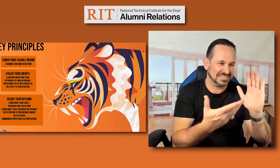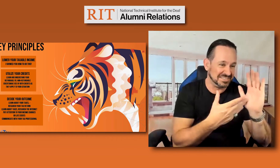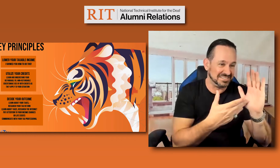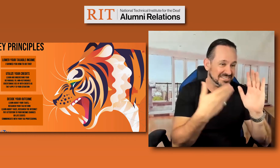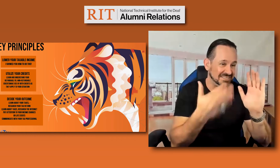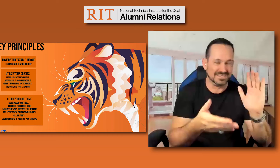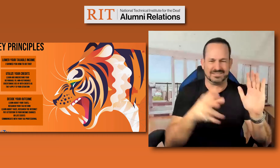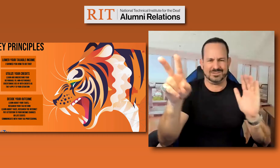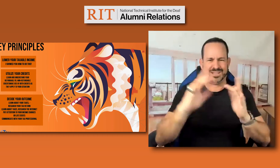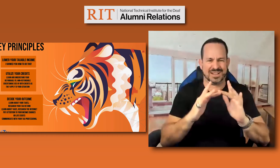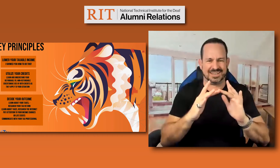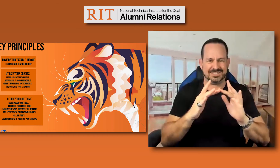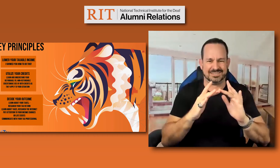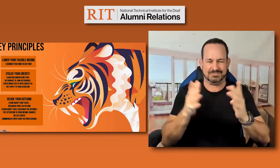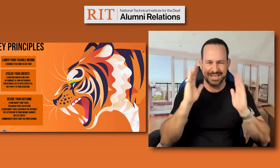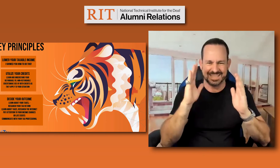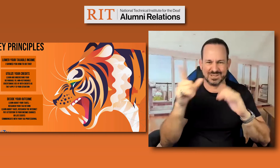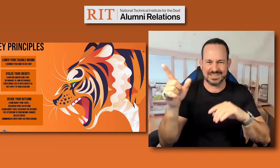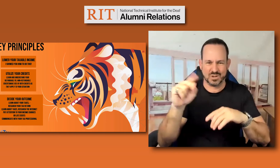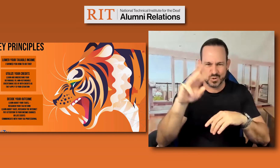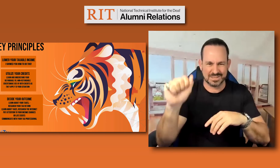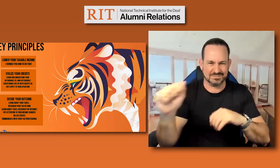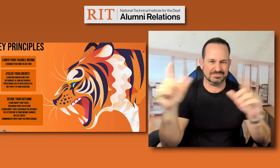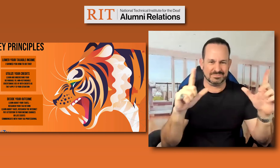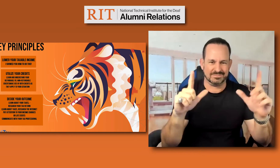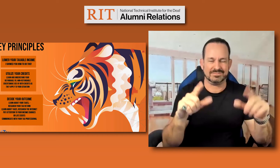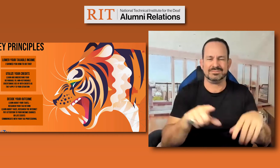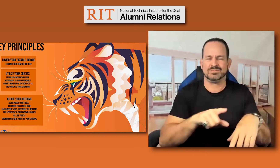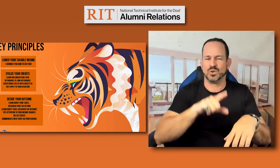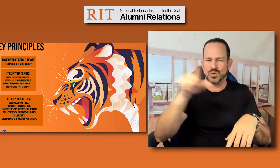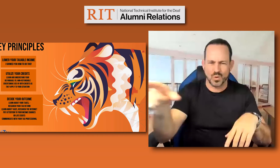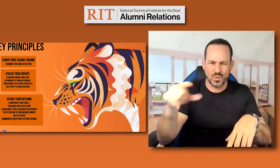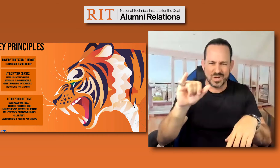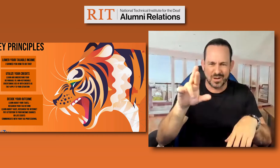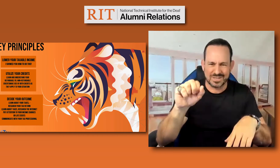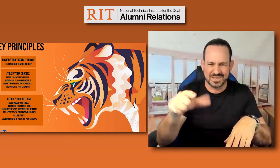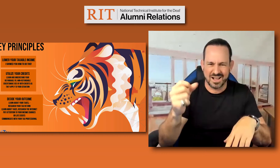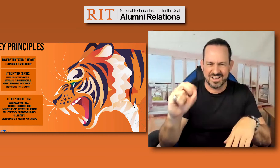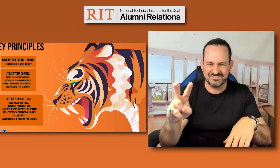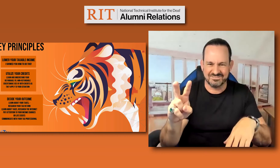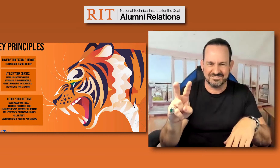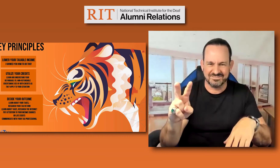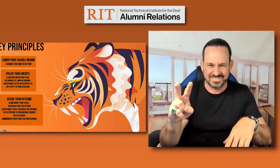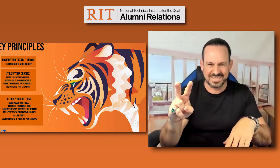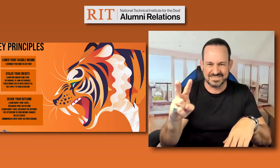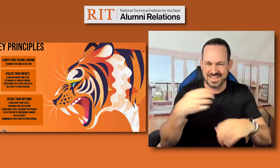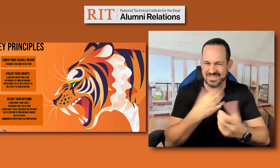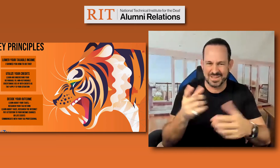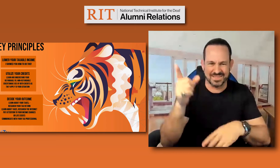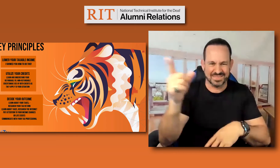Make sure that you learn that, and pay attention to what you find on the internet.